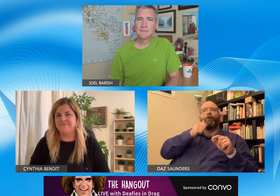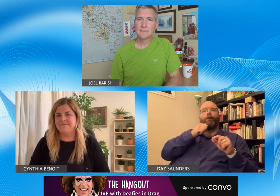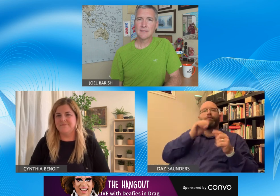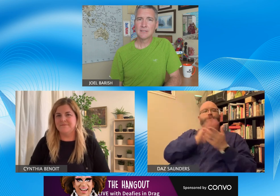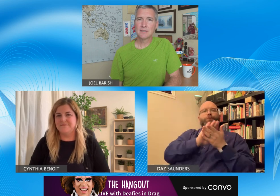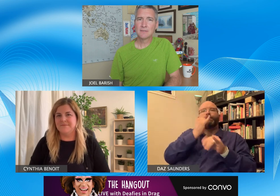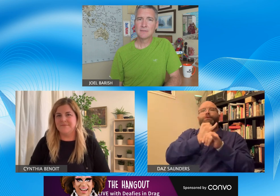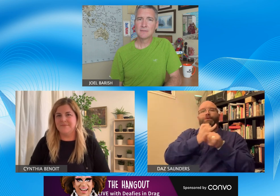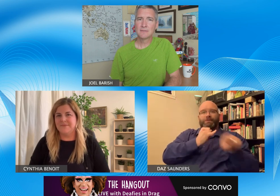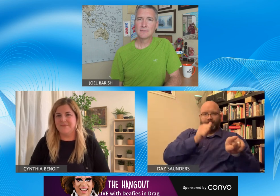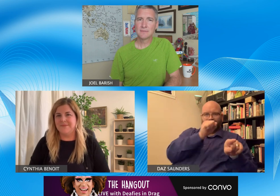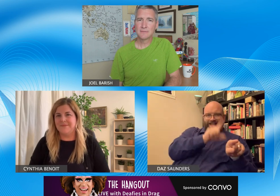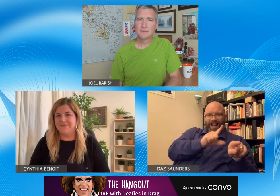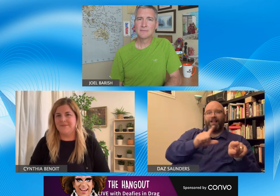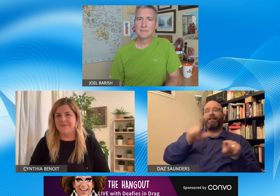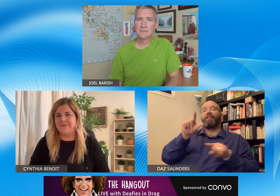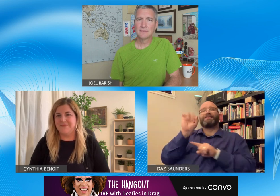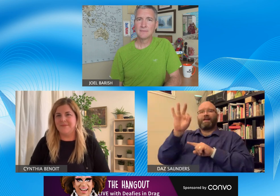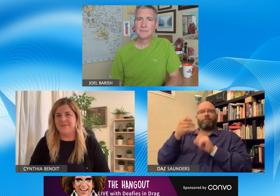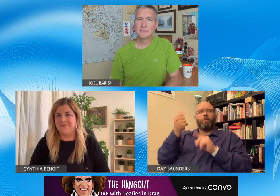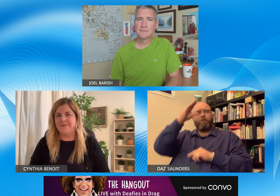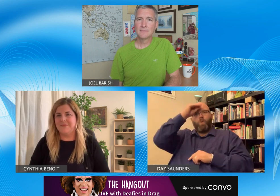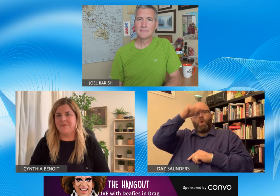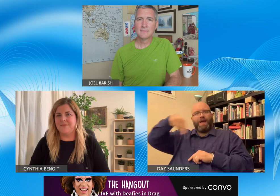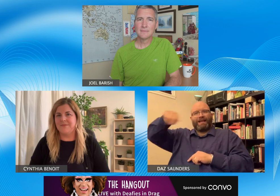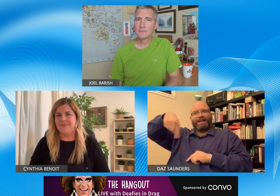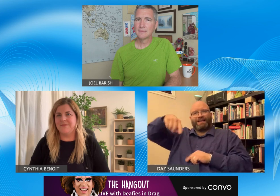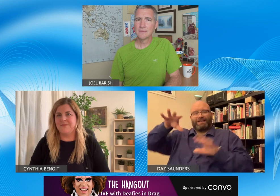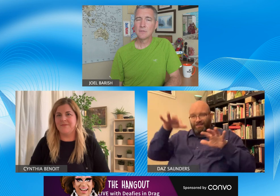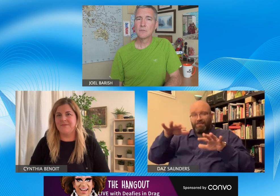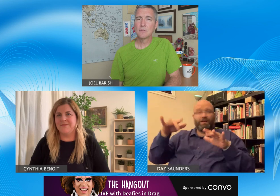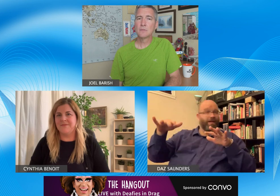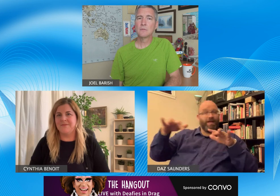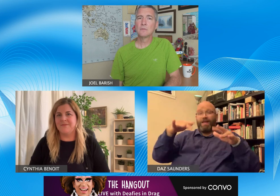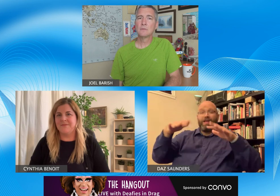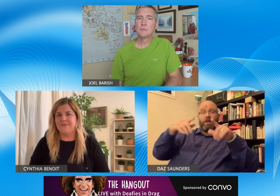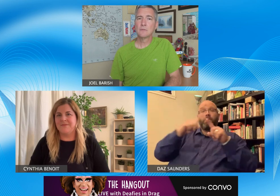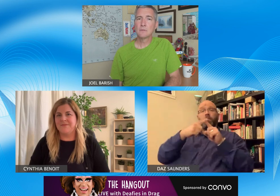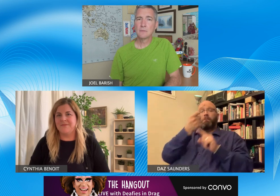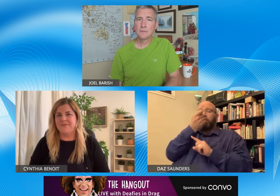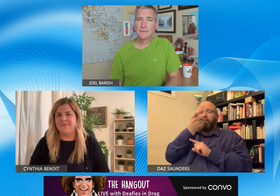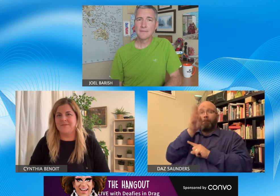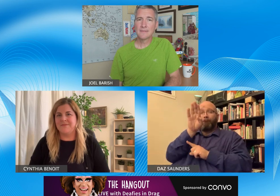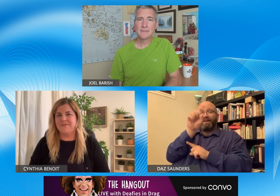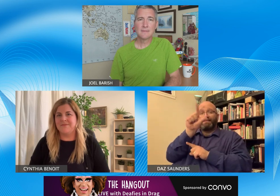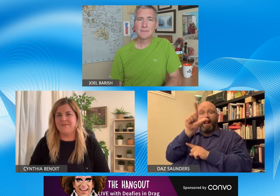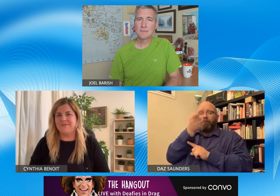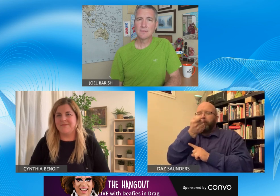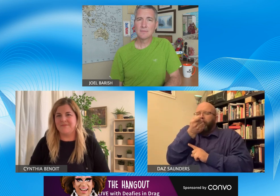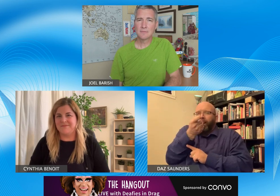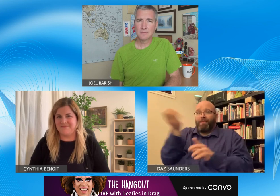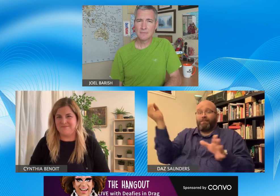while LSF were mainly used at the school for boys. A little of BSL influenced the making of it.